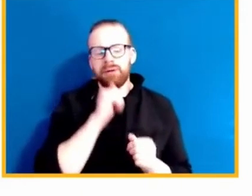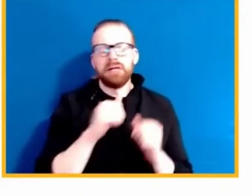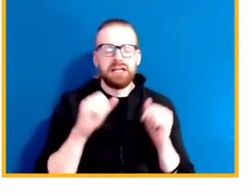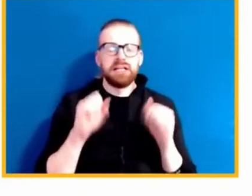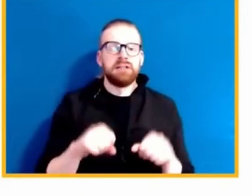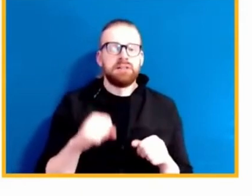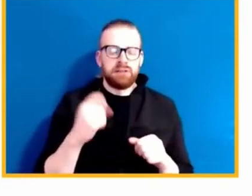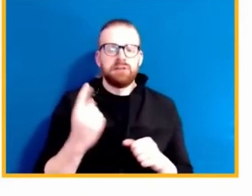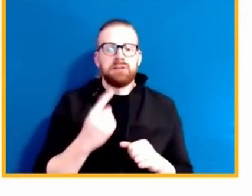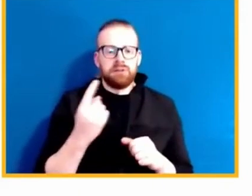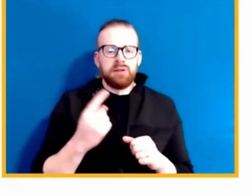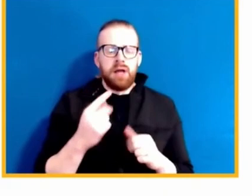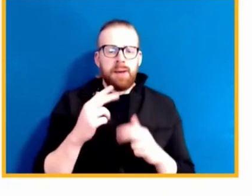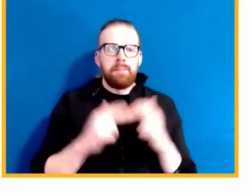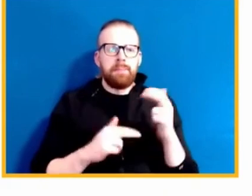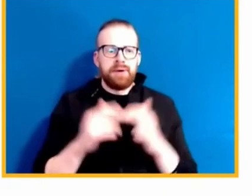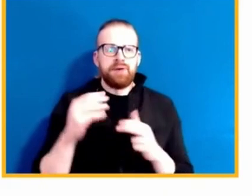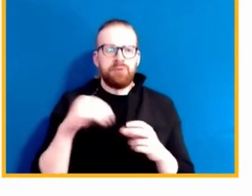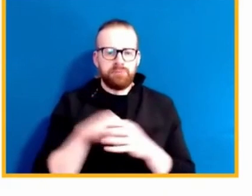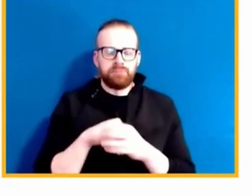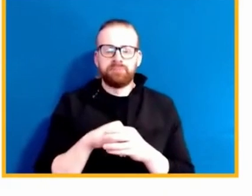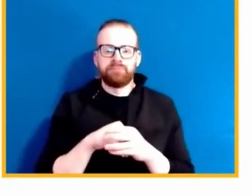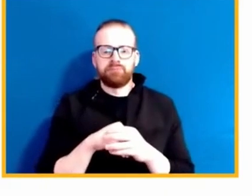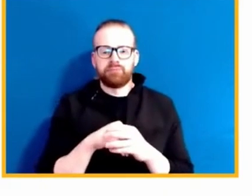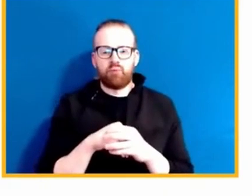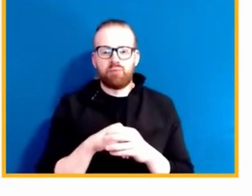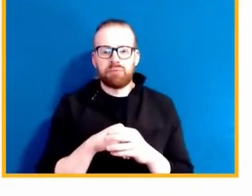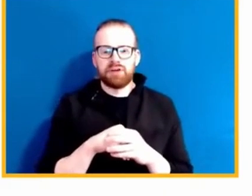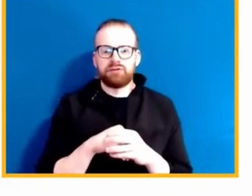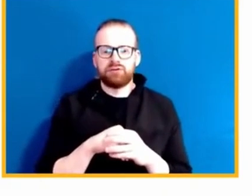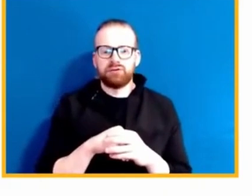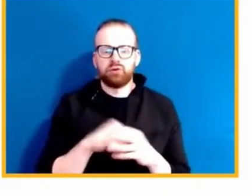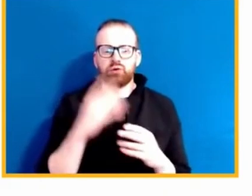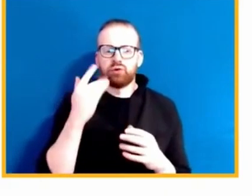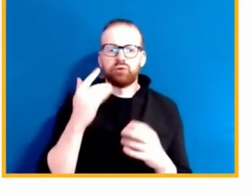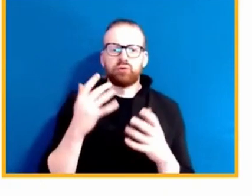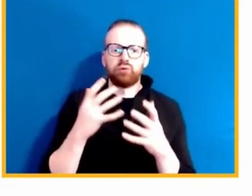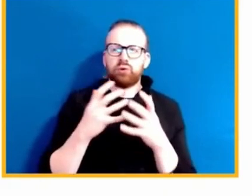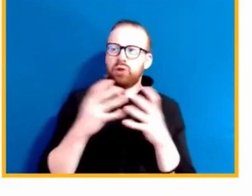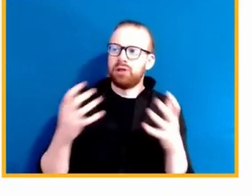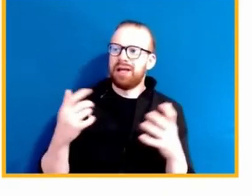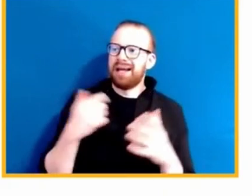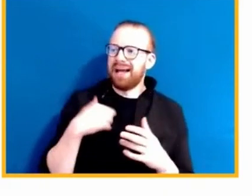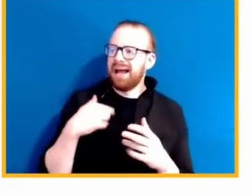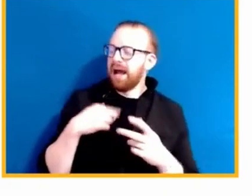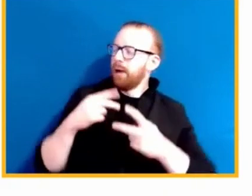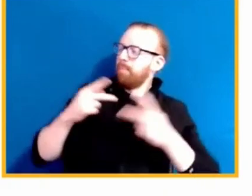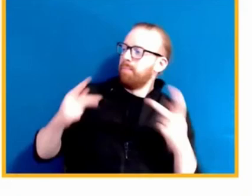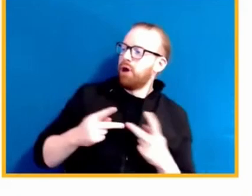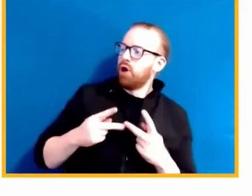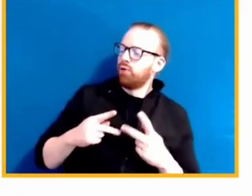some things that fill in some of the areas because there was a lot of like, "Oh I hit this pose and I'm gonna stay here."